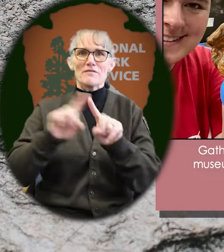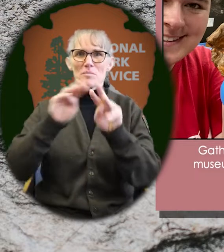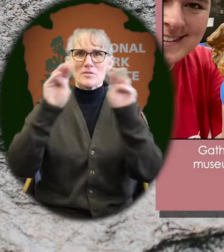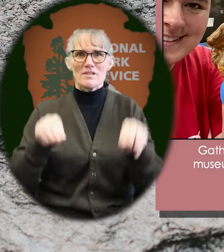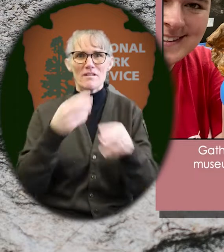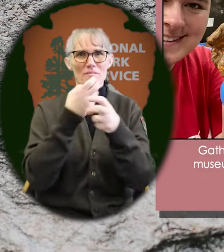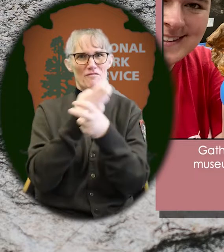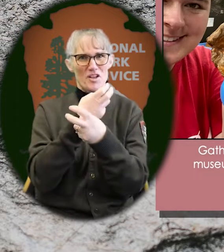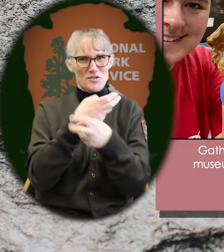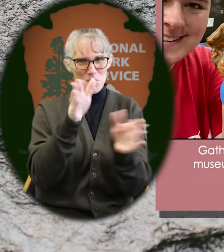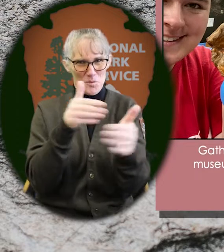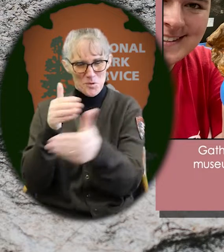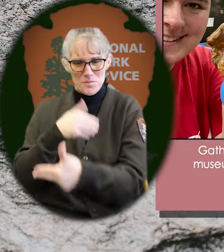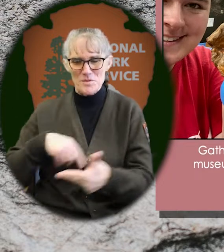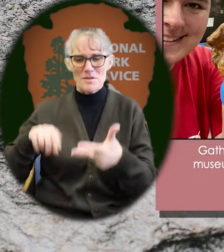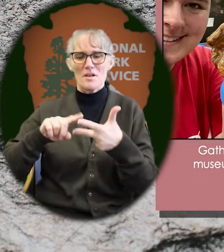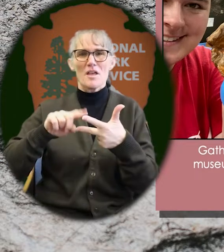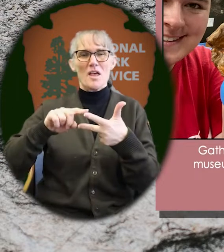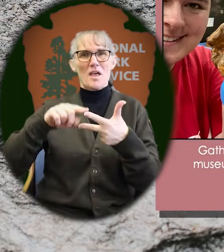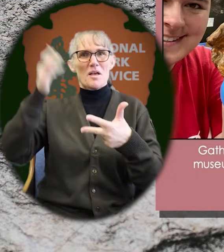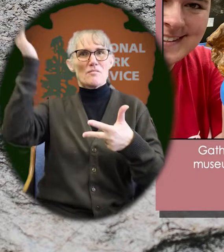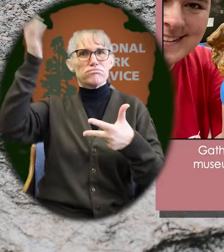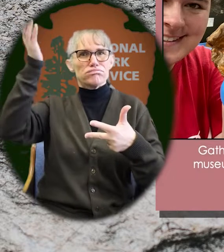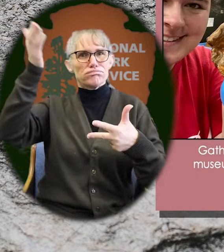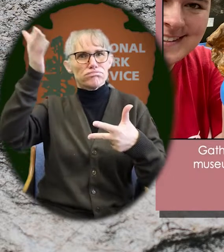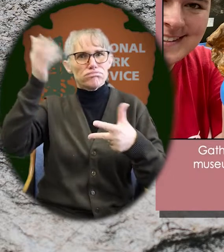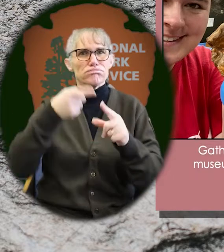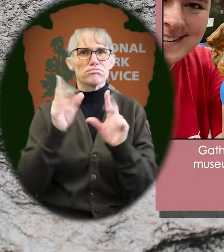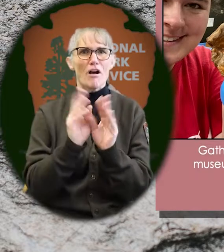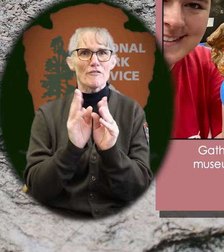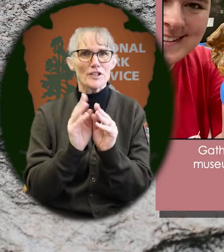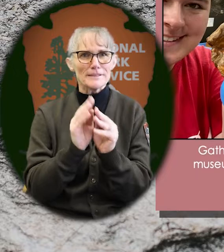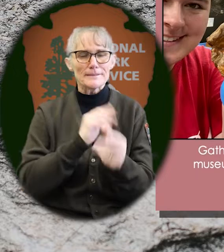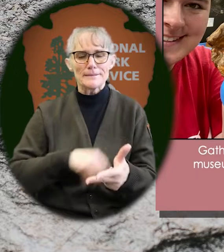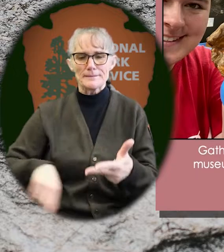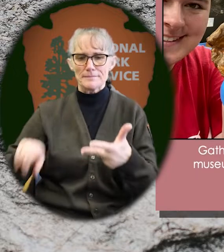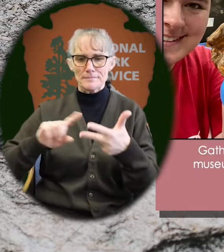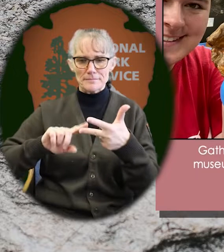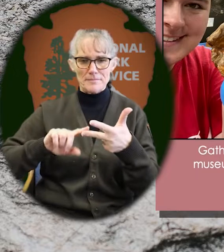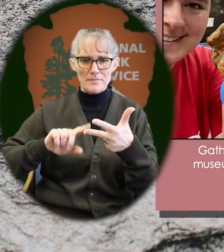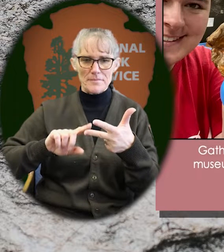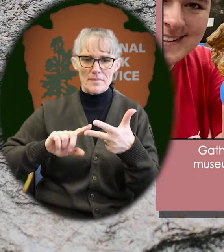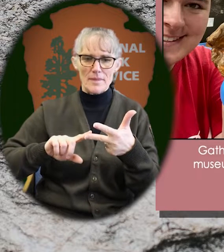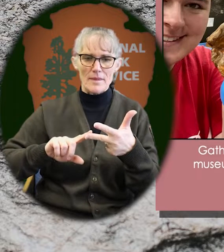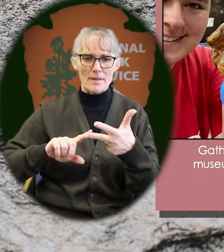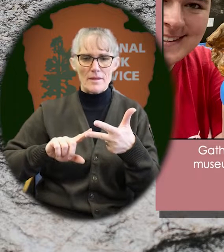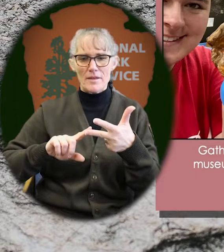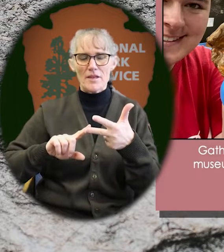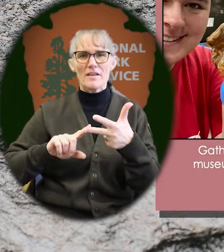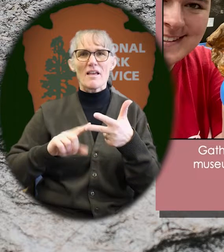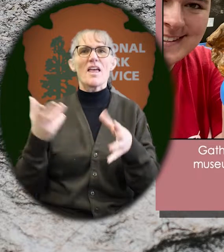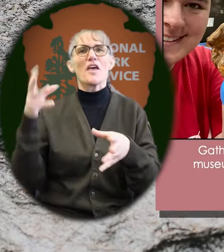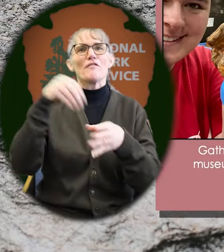Um. I presented my research at conferences. Um. And I've gotten a chance to do field work as well.